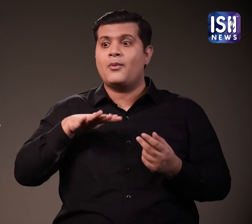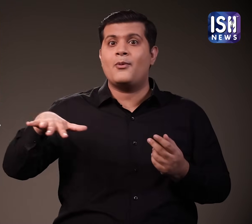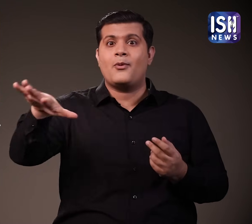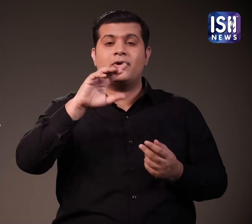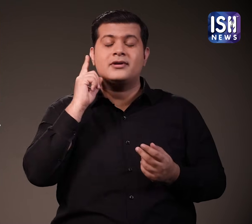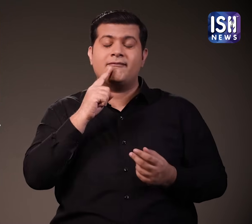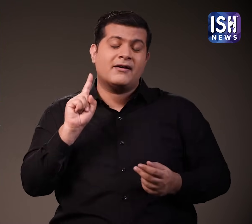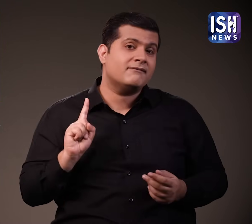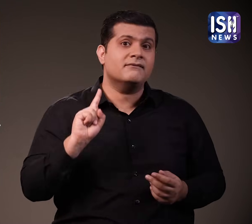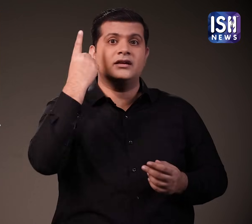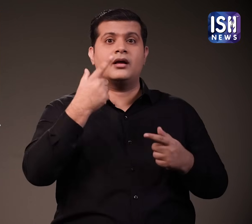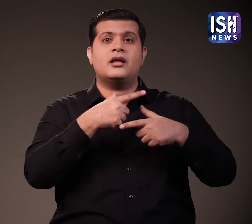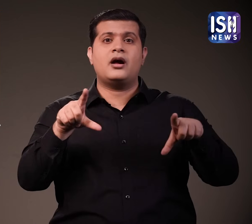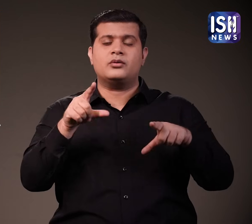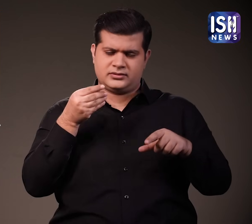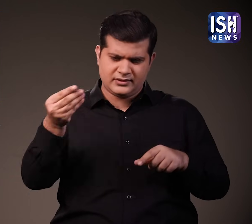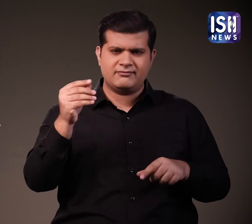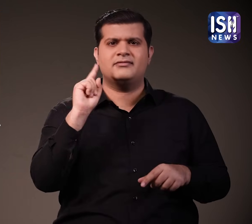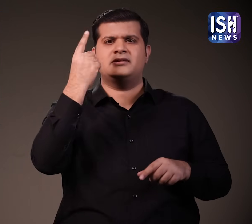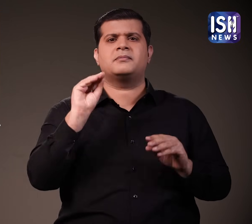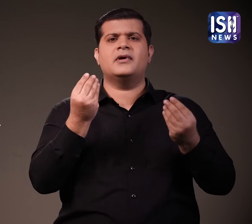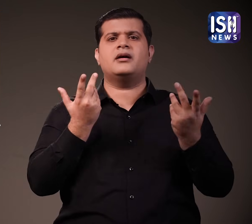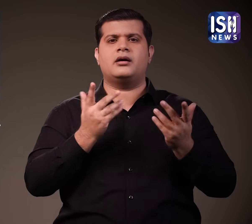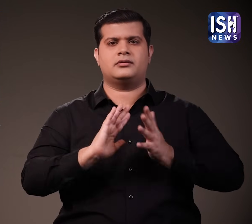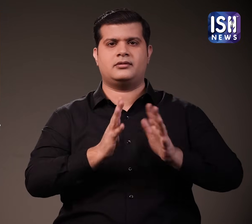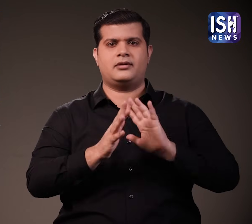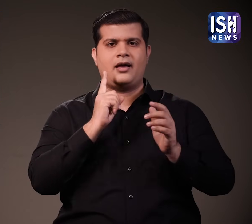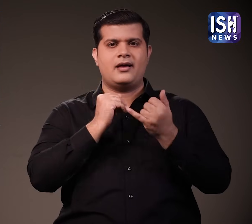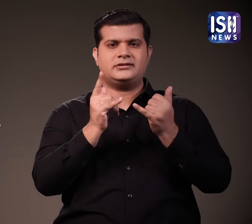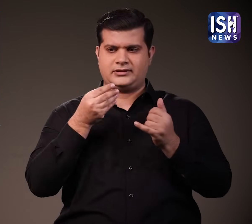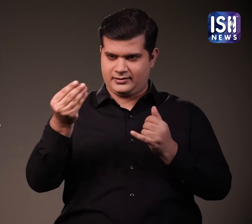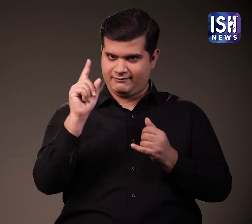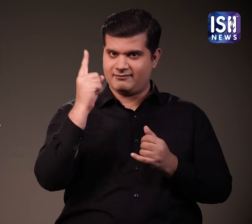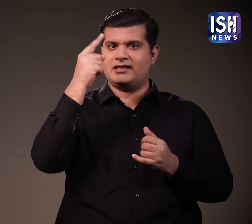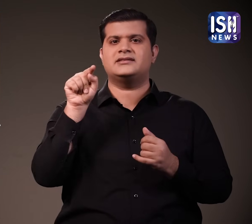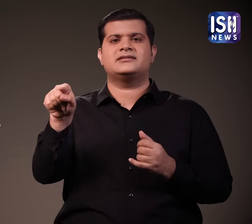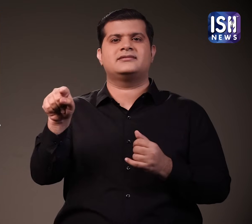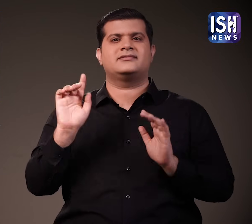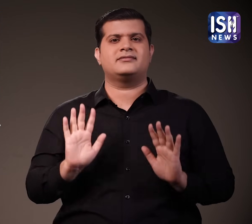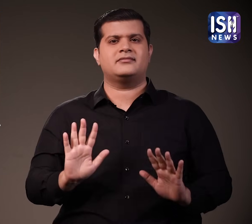Give the Deaf accessibility in their first language which is Sign Language.